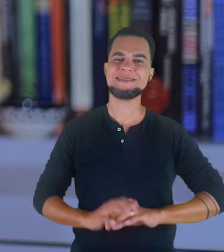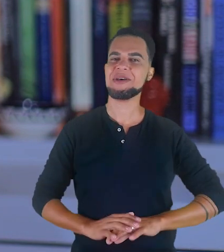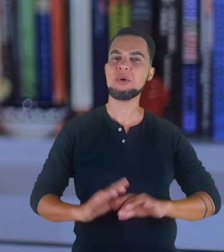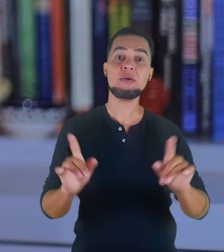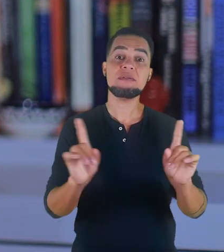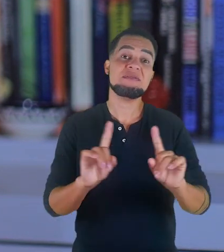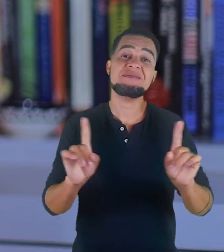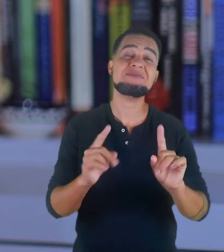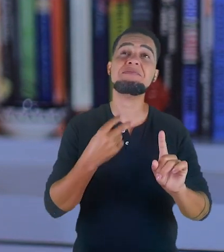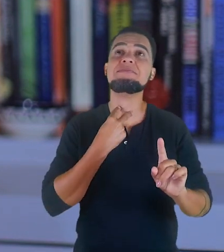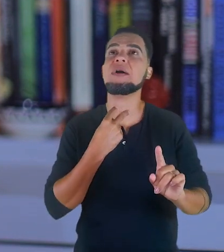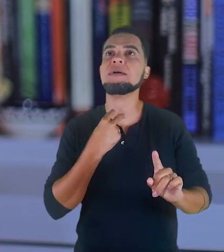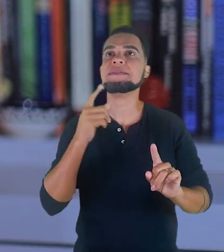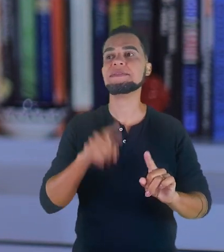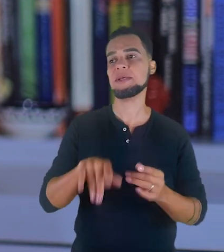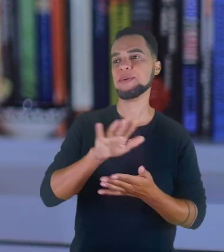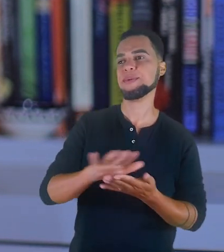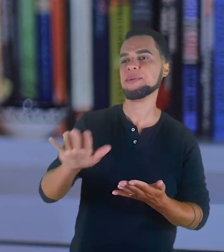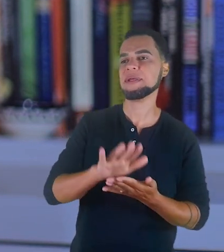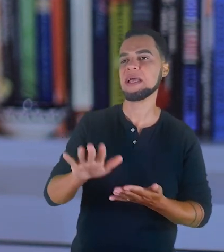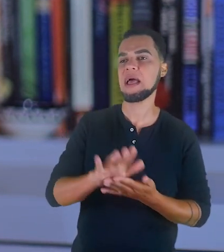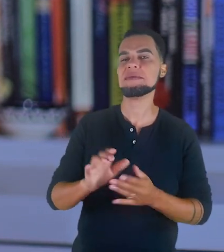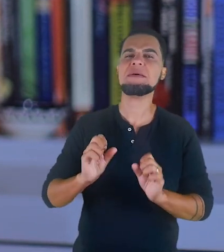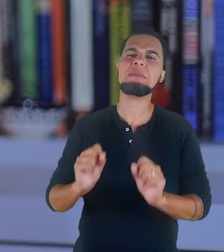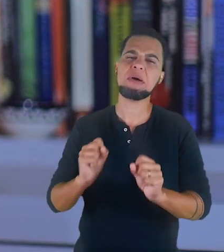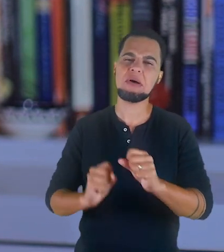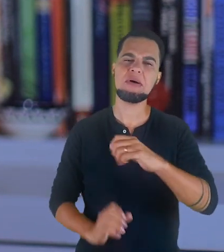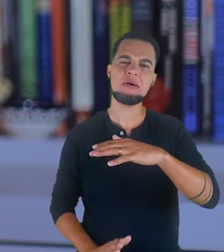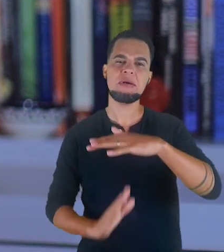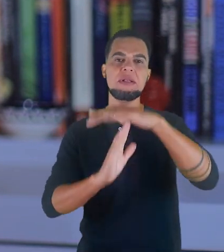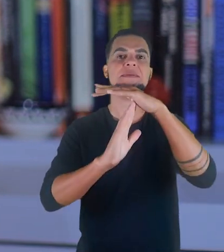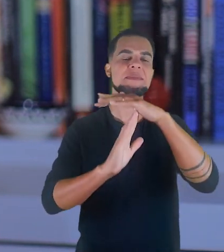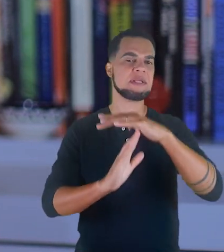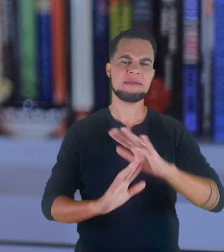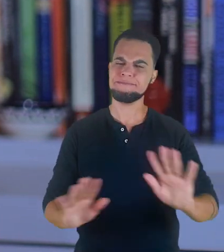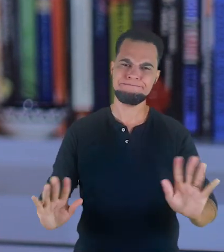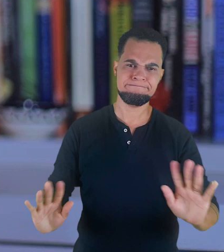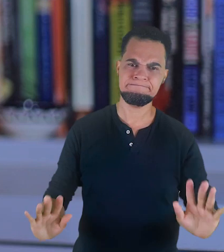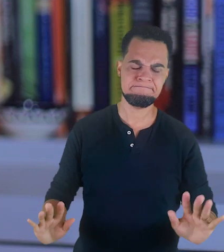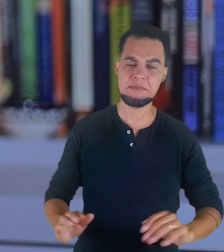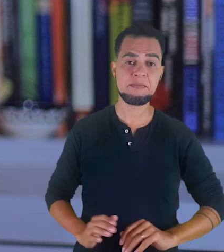shouldn't be considered an expense that can be limited within that ceiling.